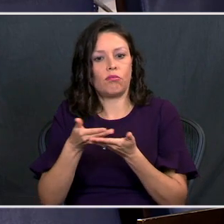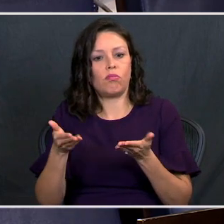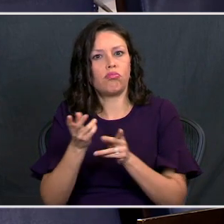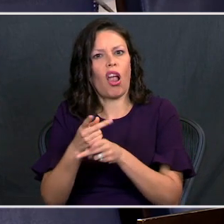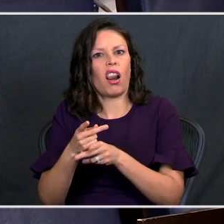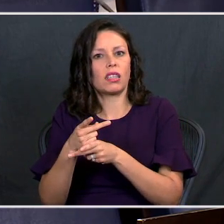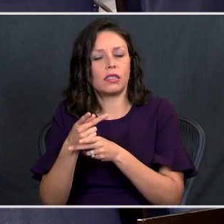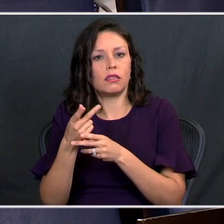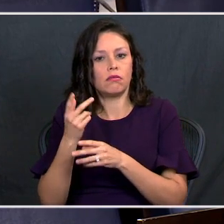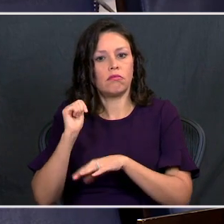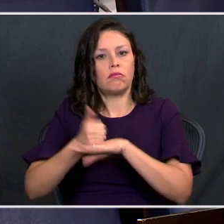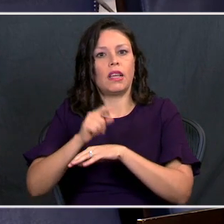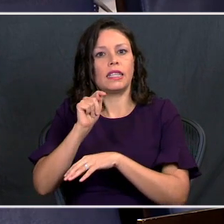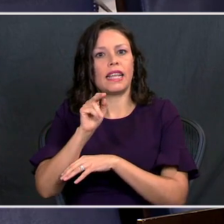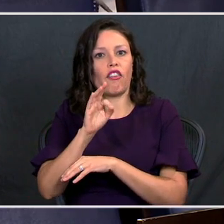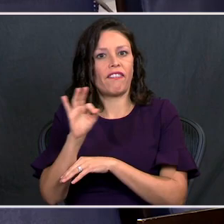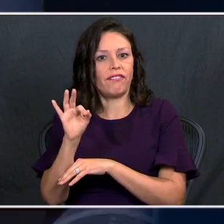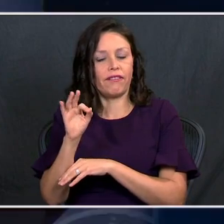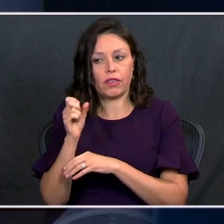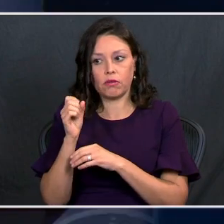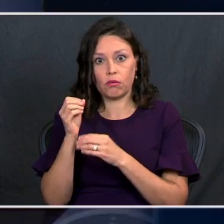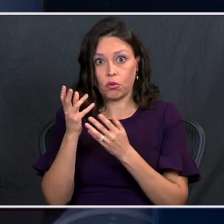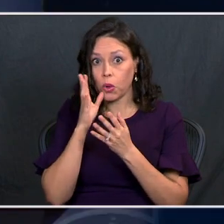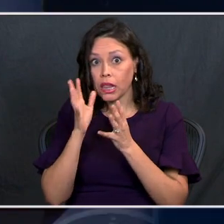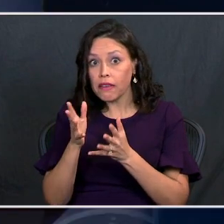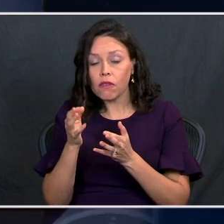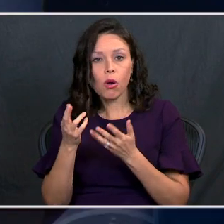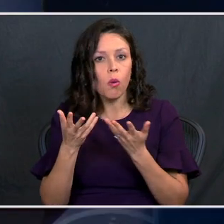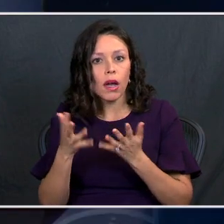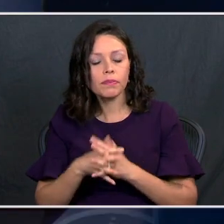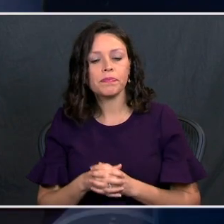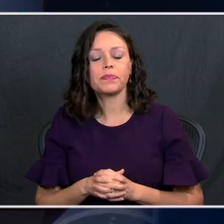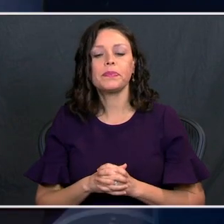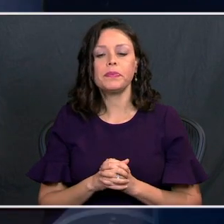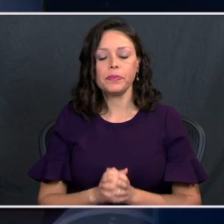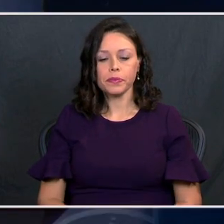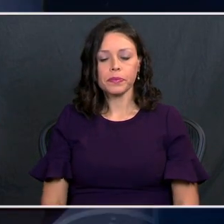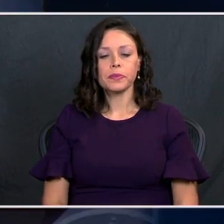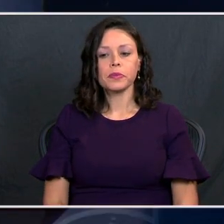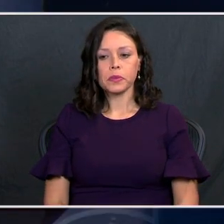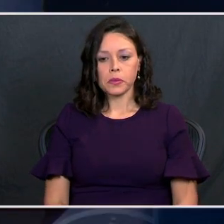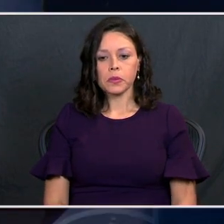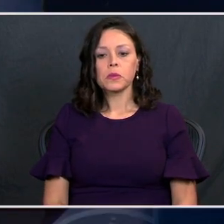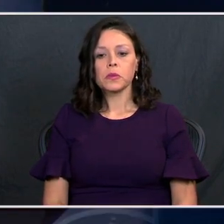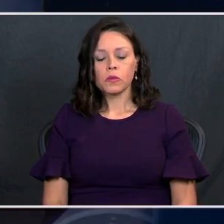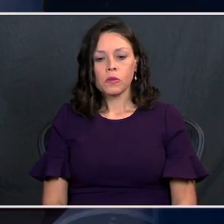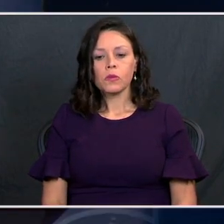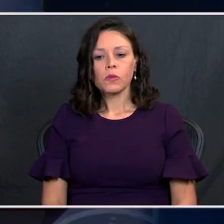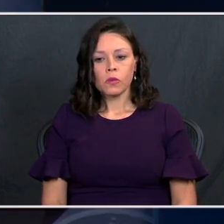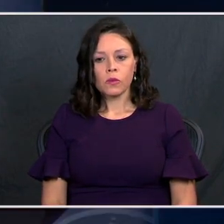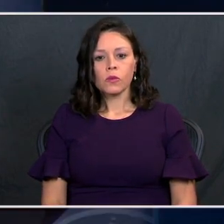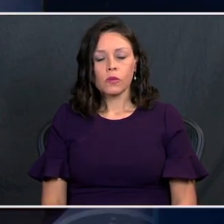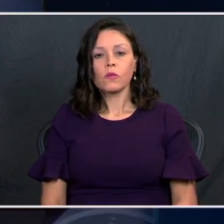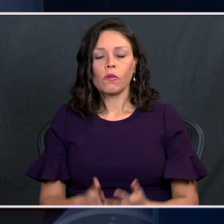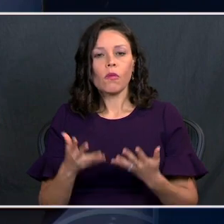or are those appropriate at this time? Ms. Psaki: Well, as is the case with other areas